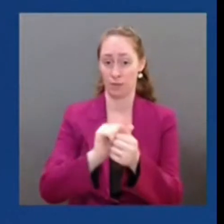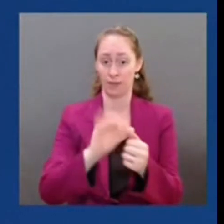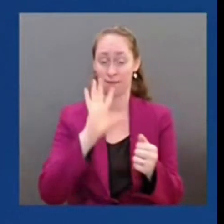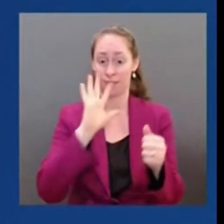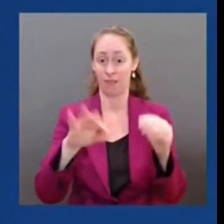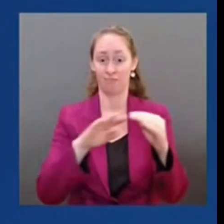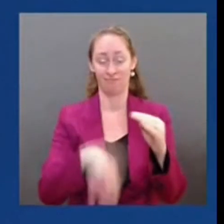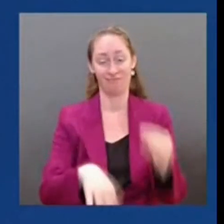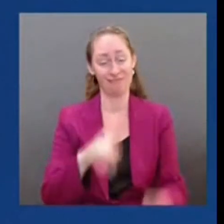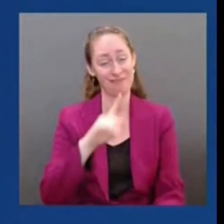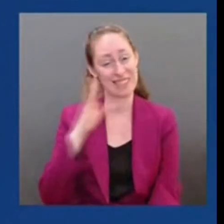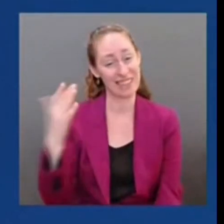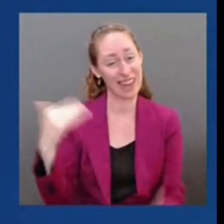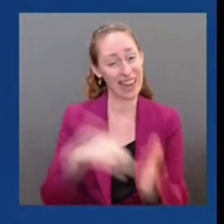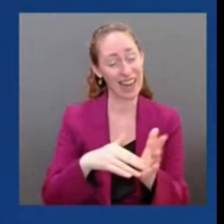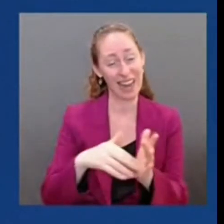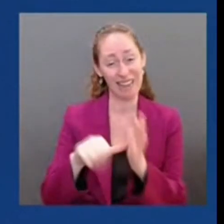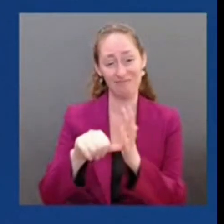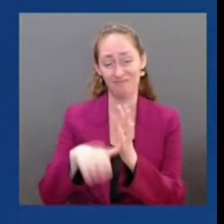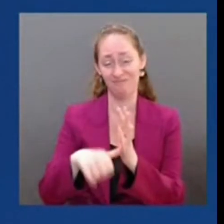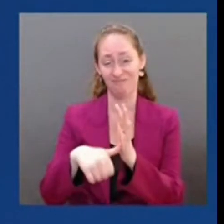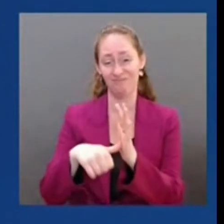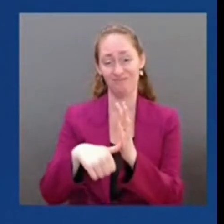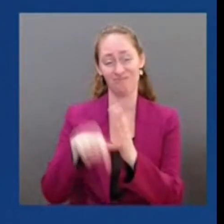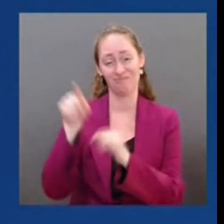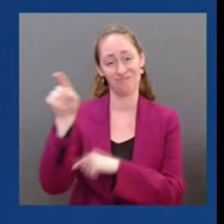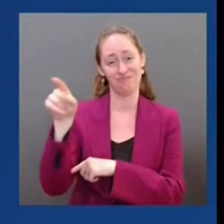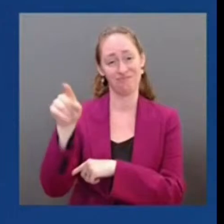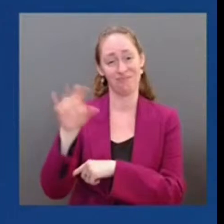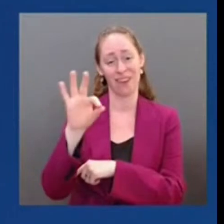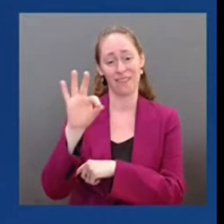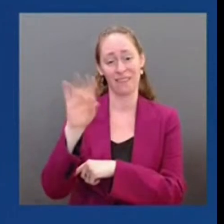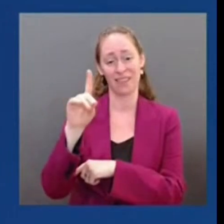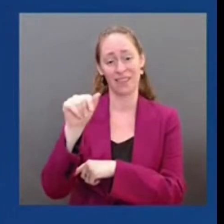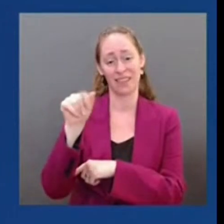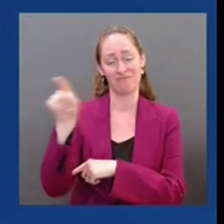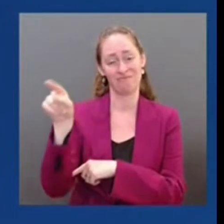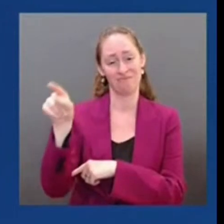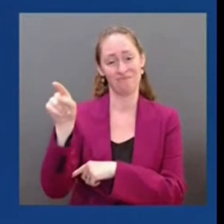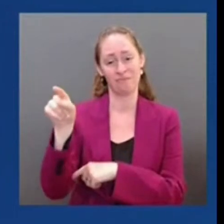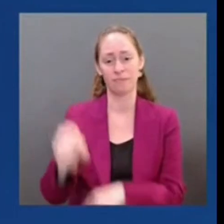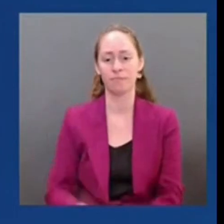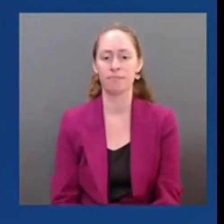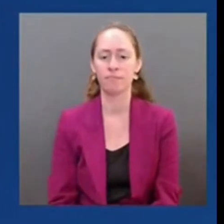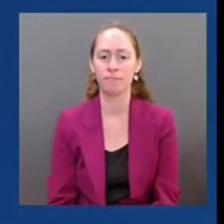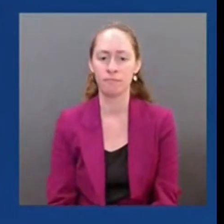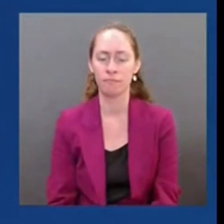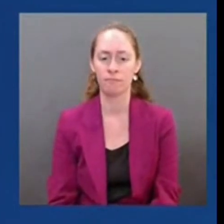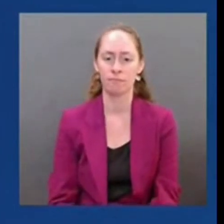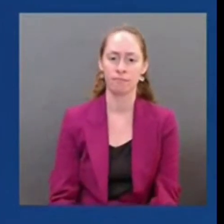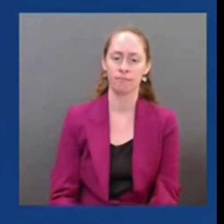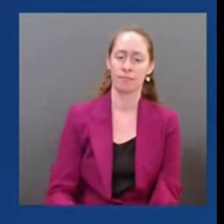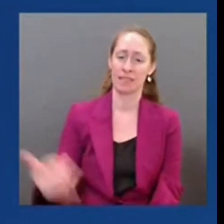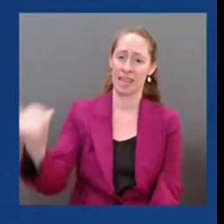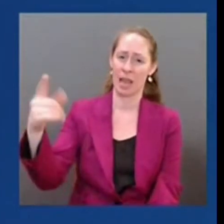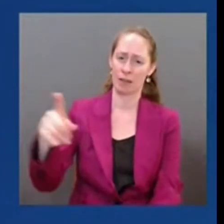AGAIN, THIS IS REALLY DRIVEN BY FDA, AND APPROPRIATELY SO DRIVEN BY FDA.